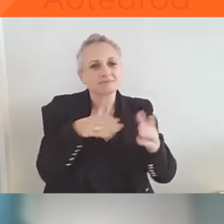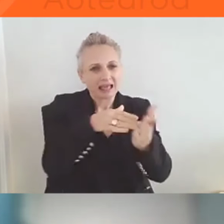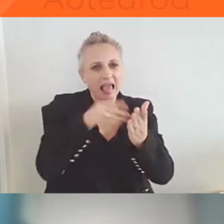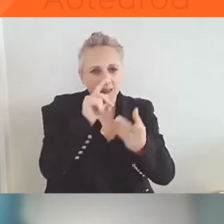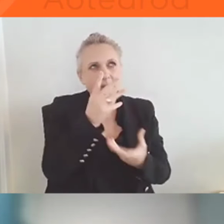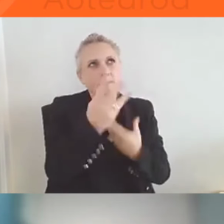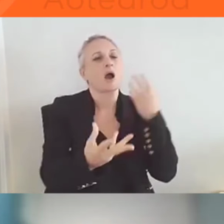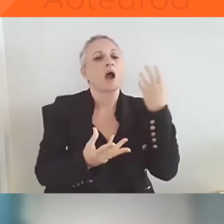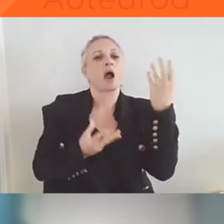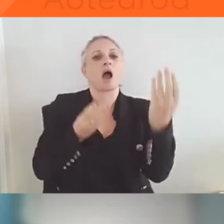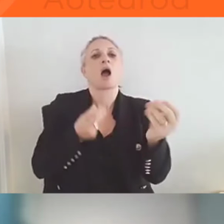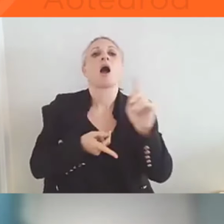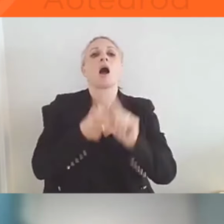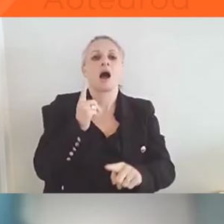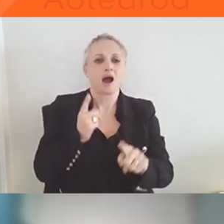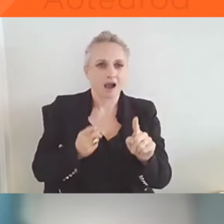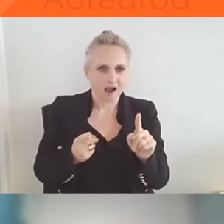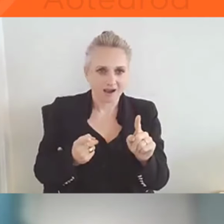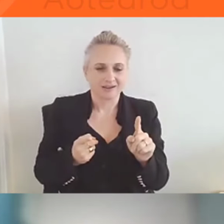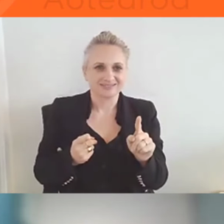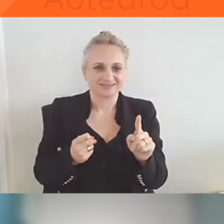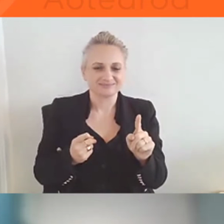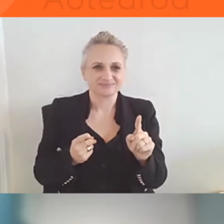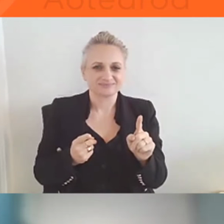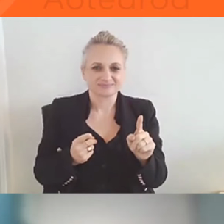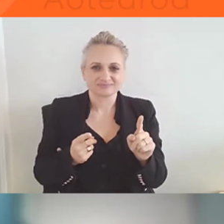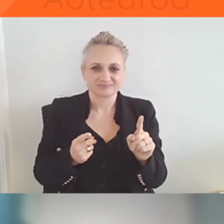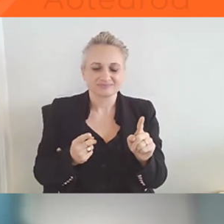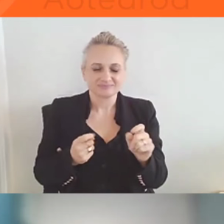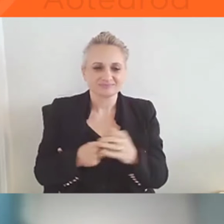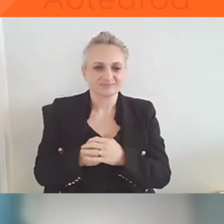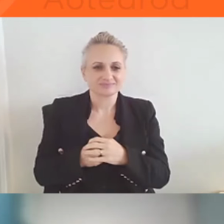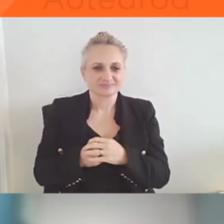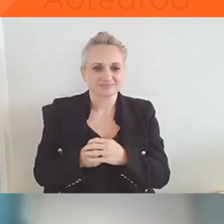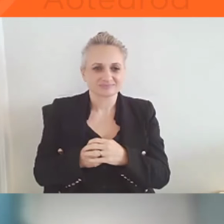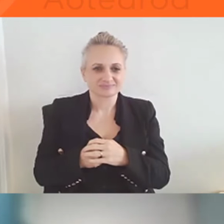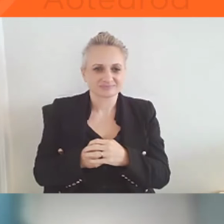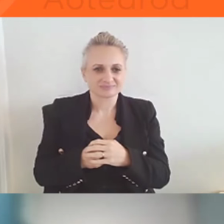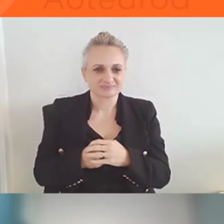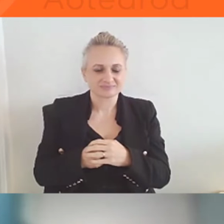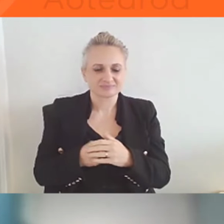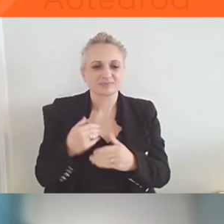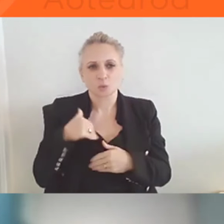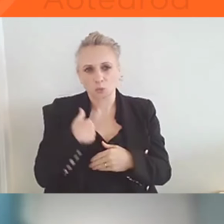that whole silo factor. I think we need to train our designers